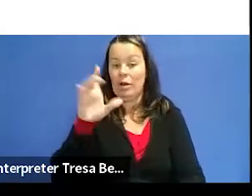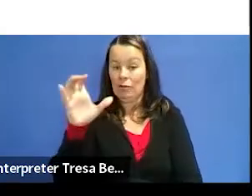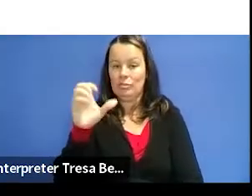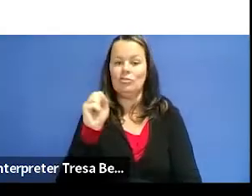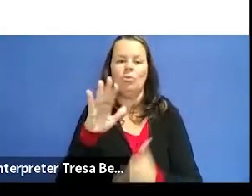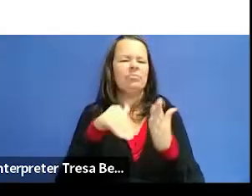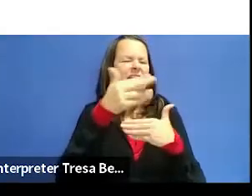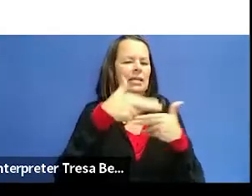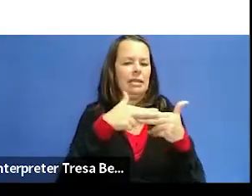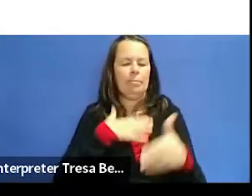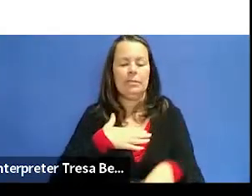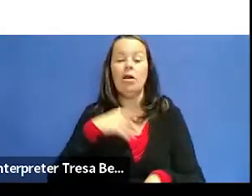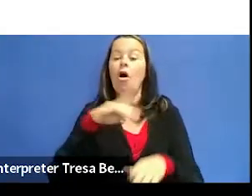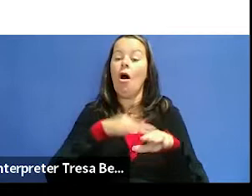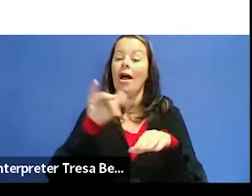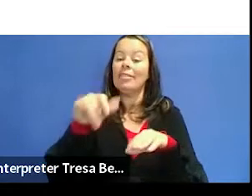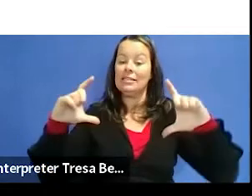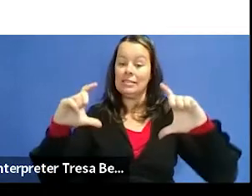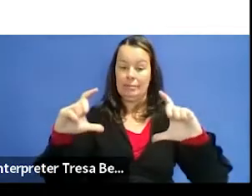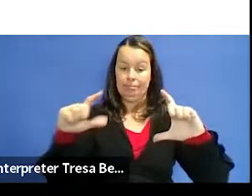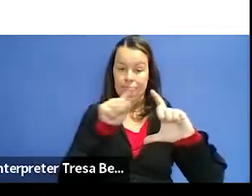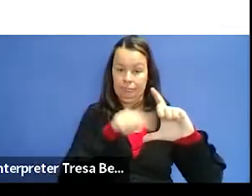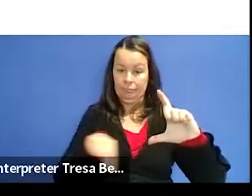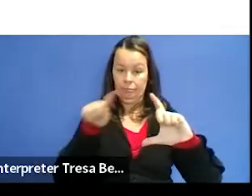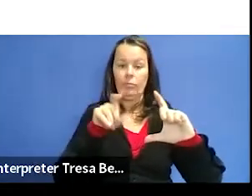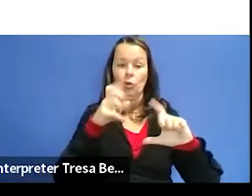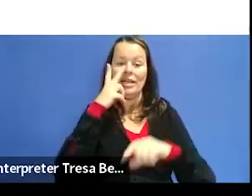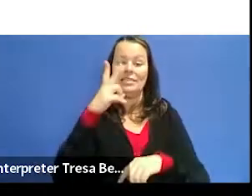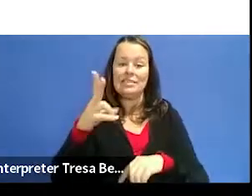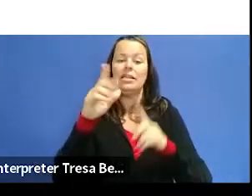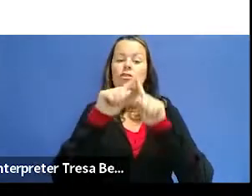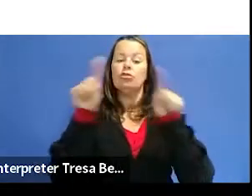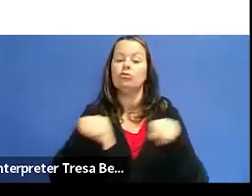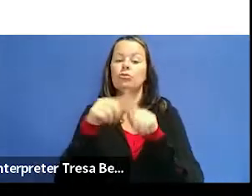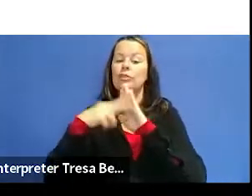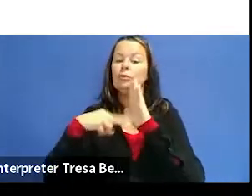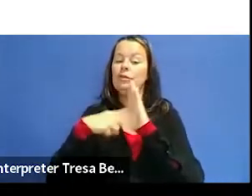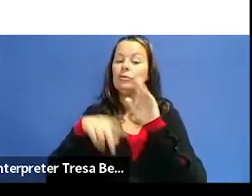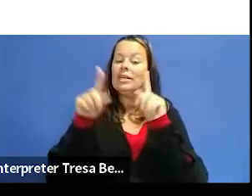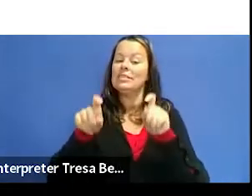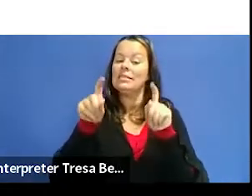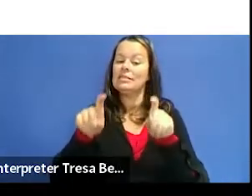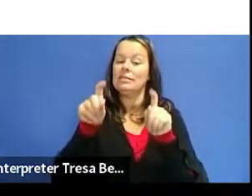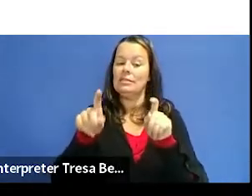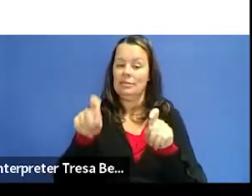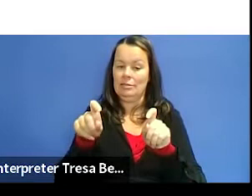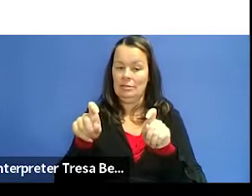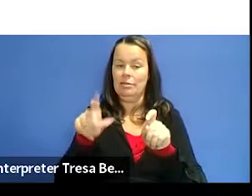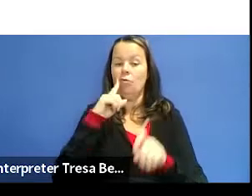So on this slide, you can see the screen reader usability testing that the Diamond accessibility performed in 2021.